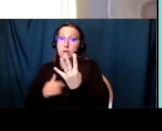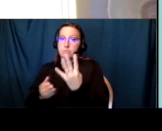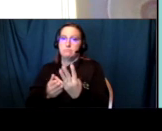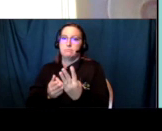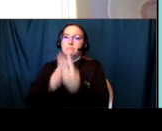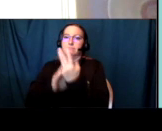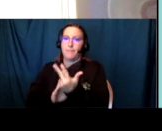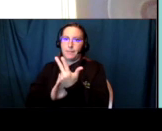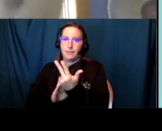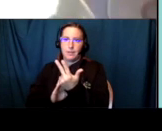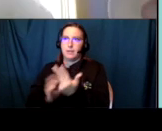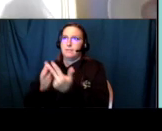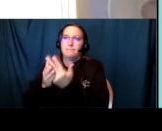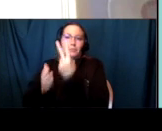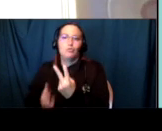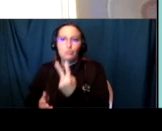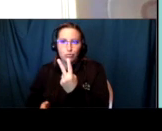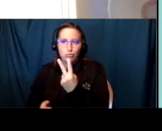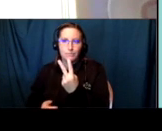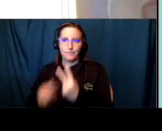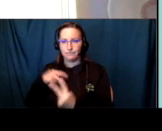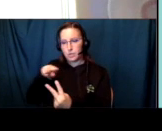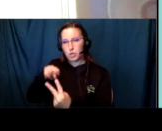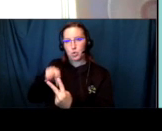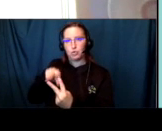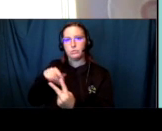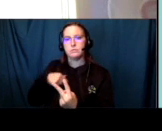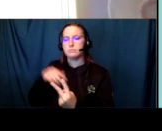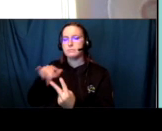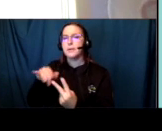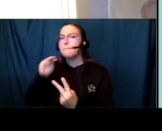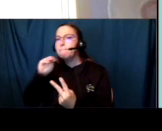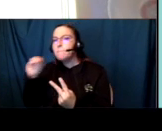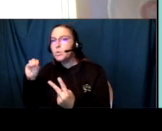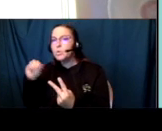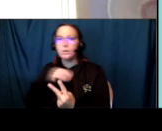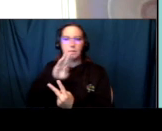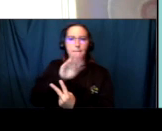to two and we review what those two say and put it back down, cover it up and sing it again.